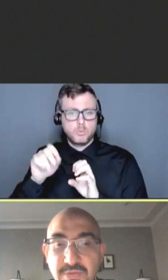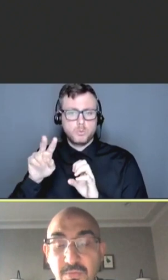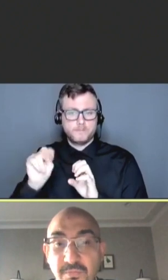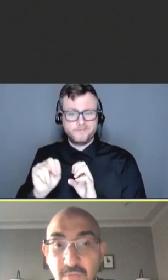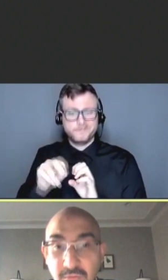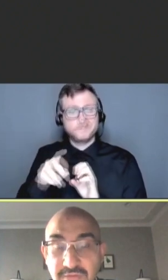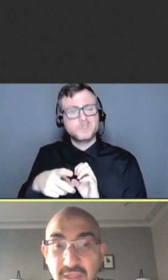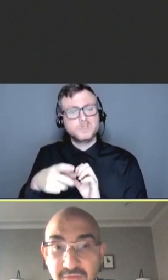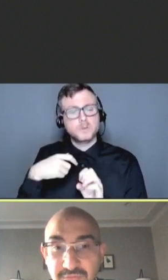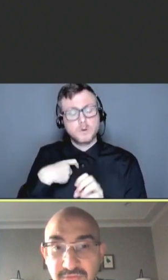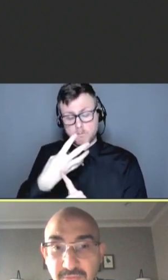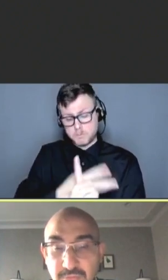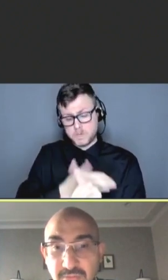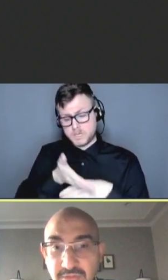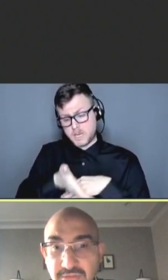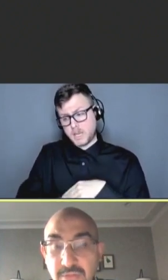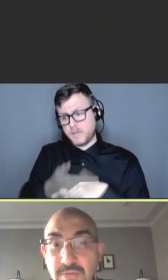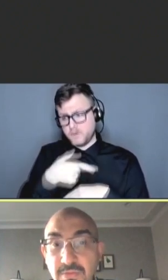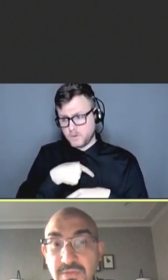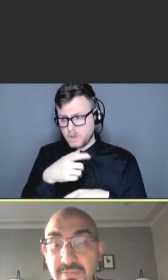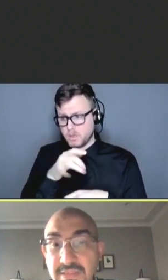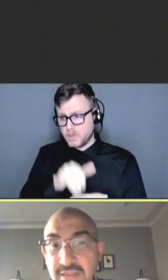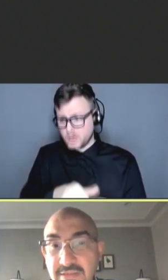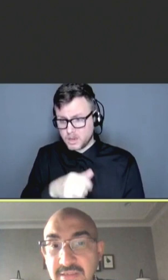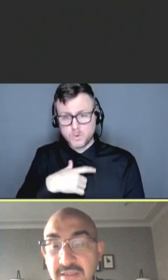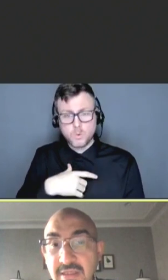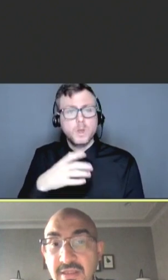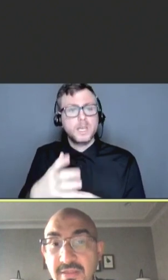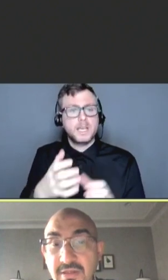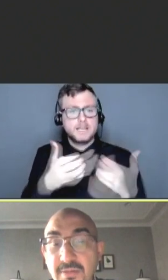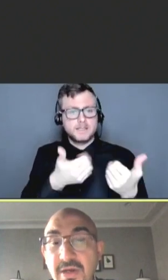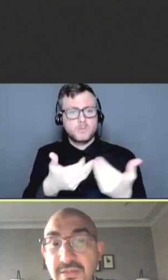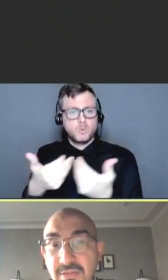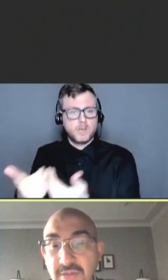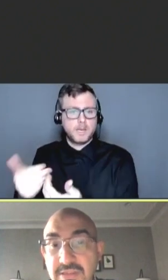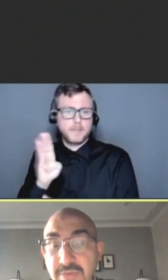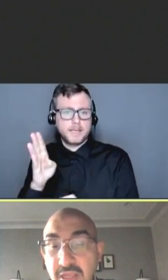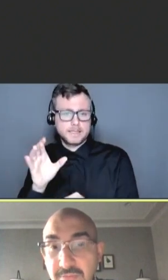So the four month after the booster immunization, we saw the B cells that are binding to the spike